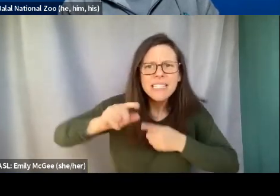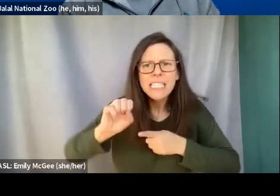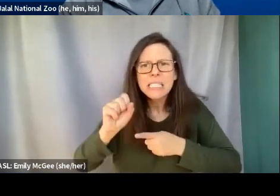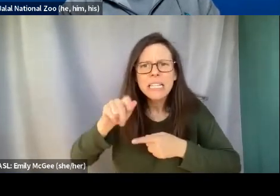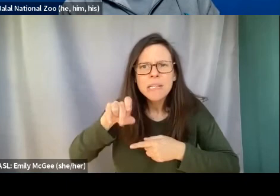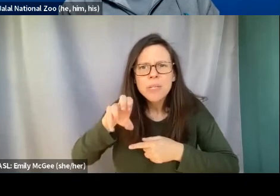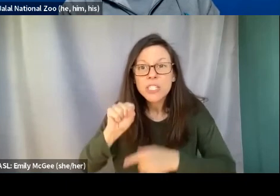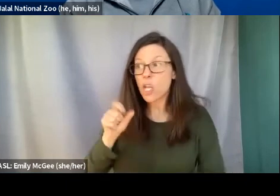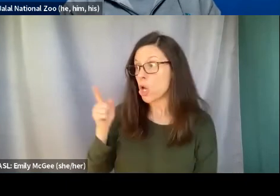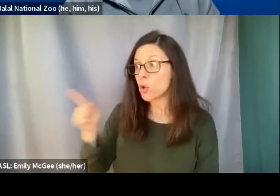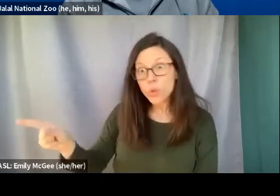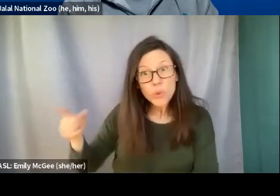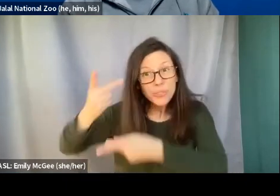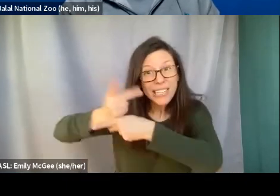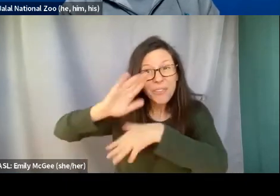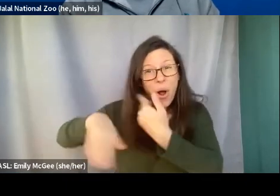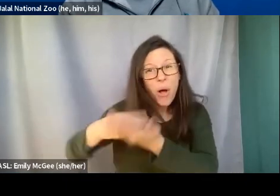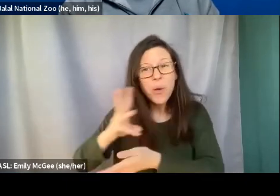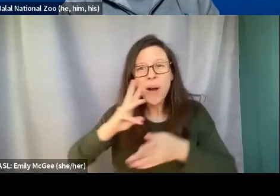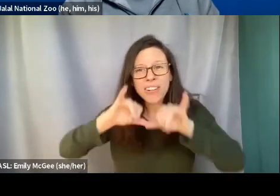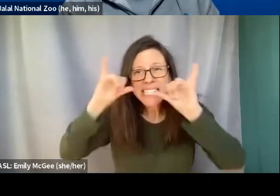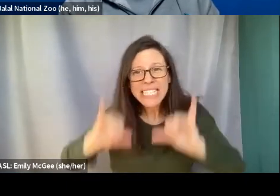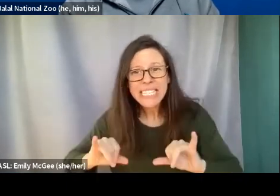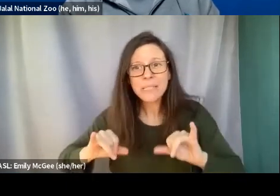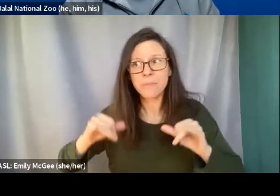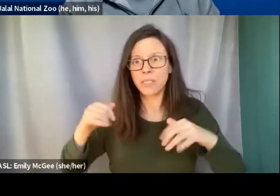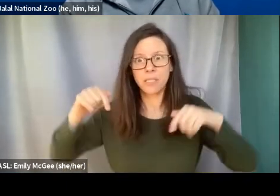all of these water systems to make our aquatic animals happy and healthy